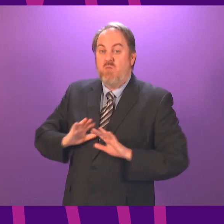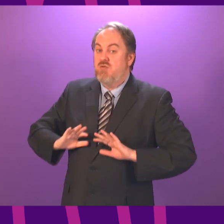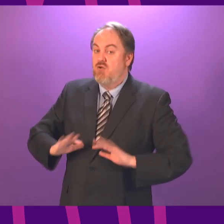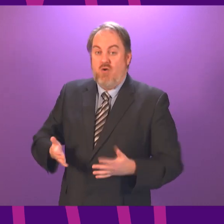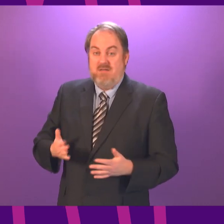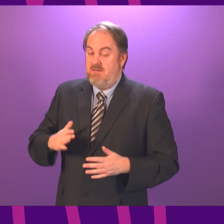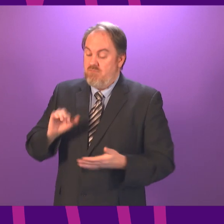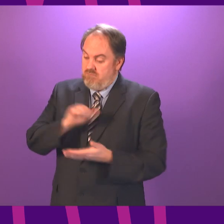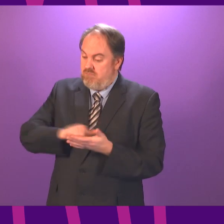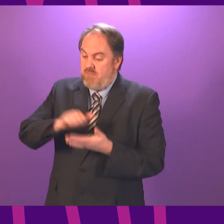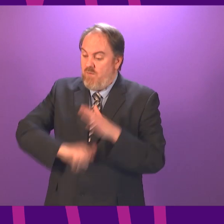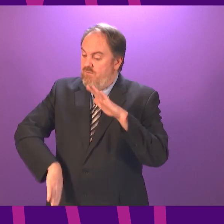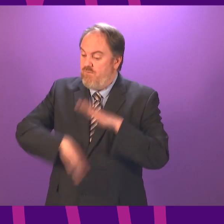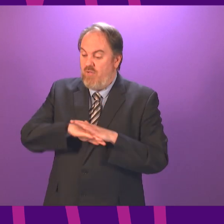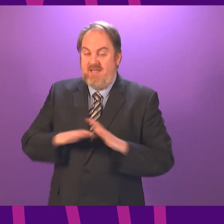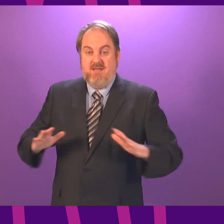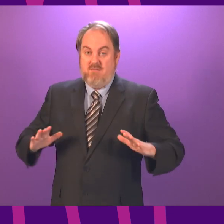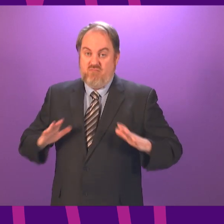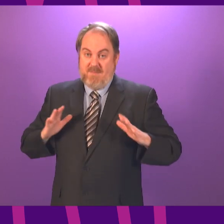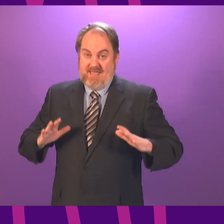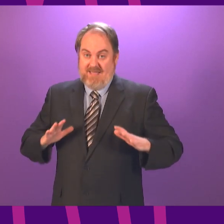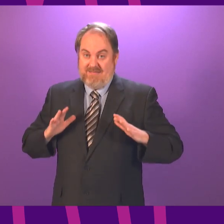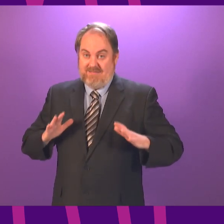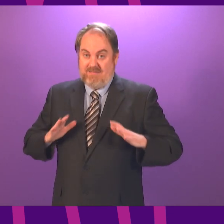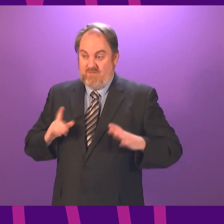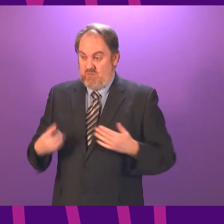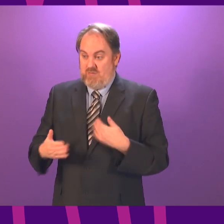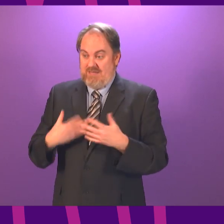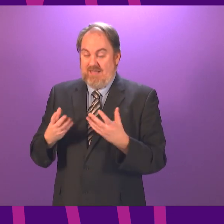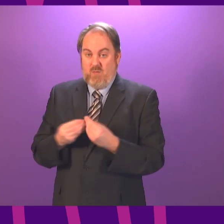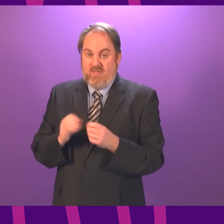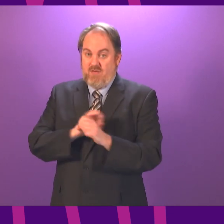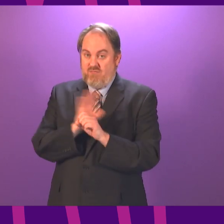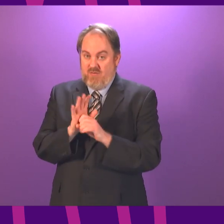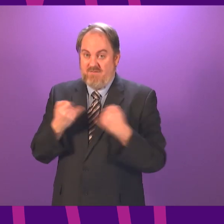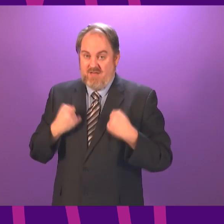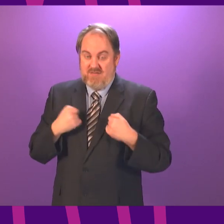it should have been, as is set out in black and white in today’s Audit Scotland report.